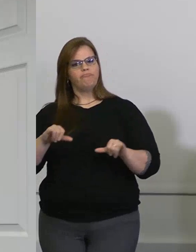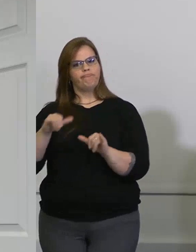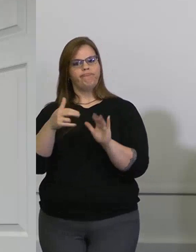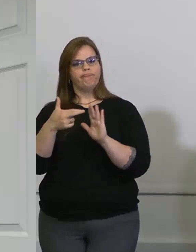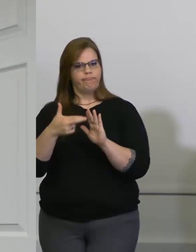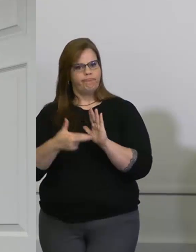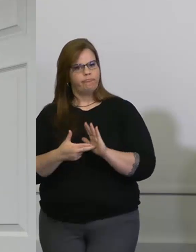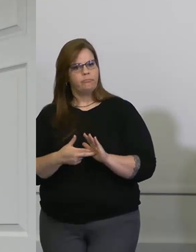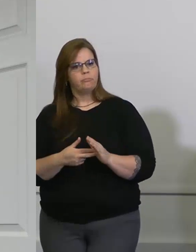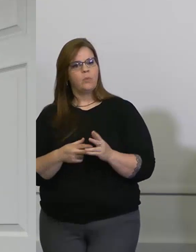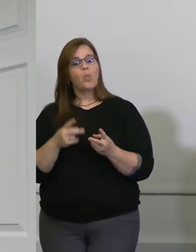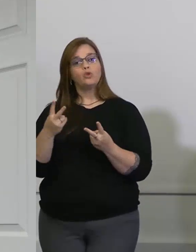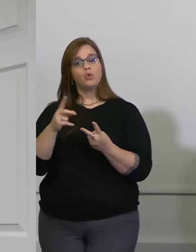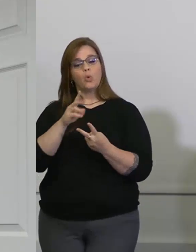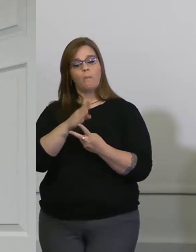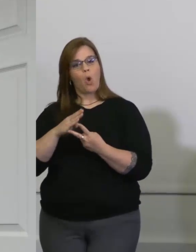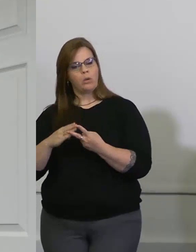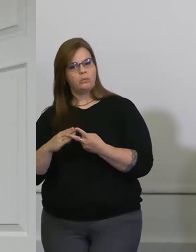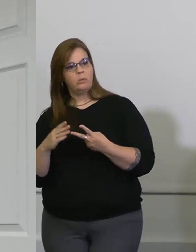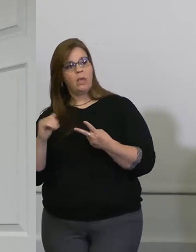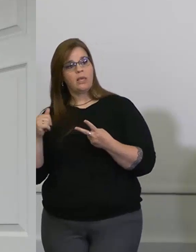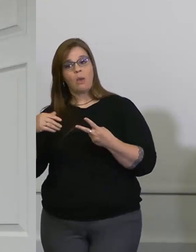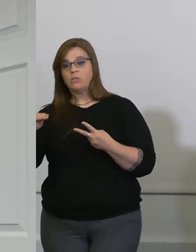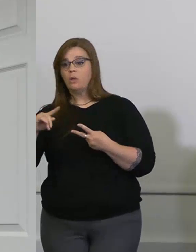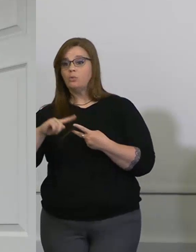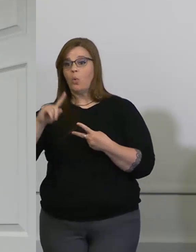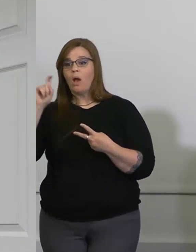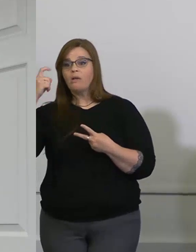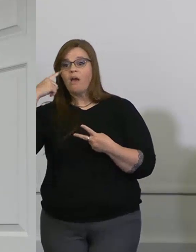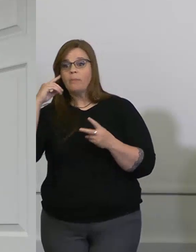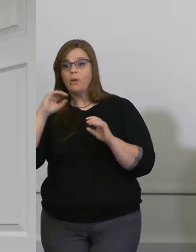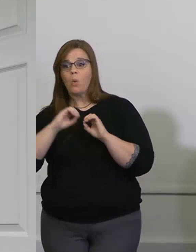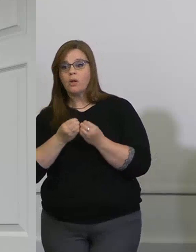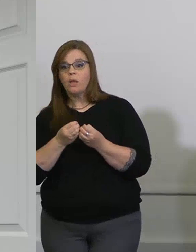It's like does it, you know, can we sell it to government organizations and people like that, that require accessibility?